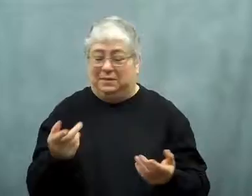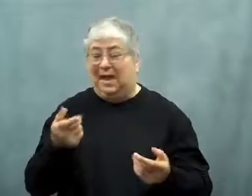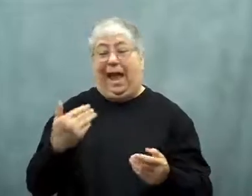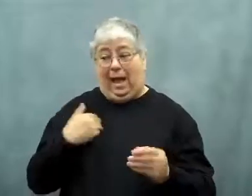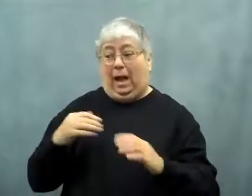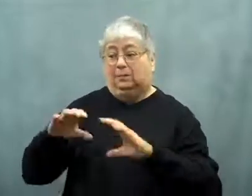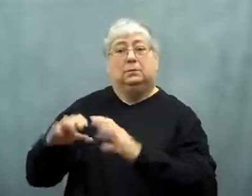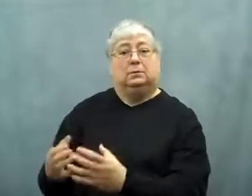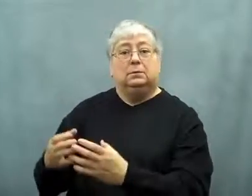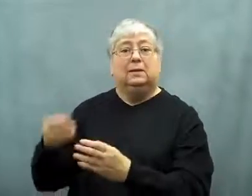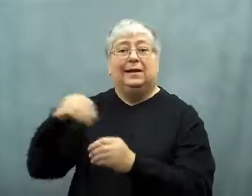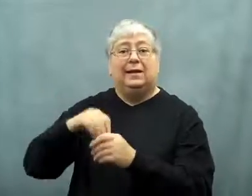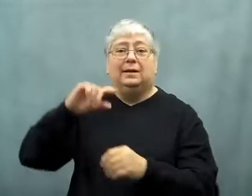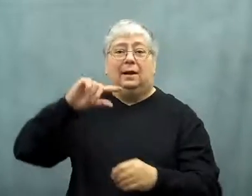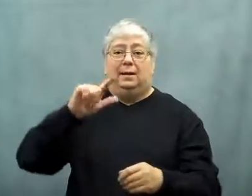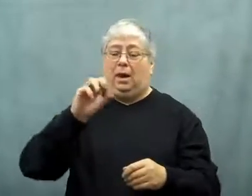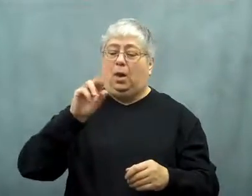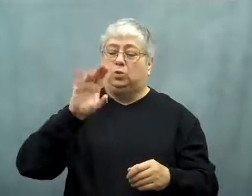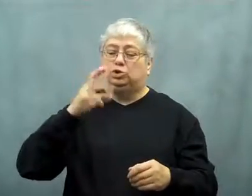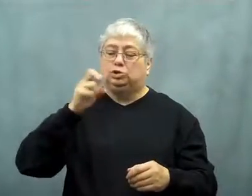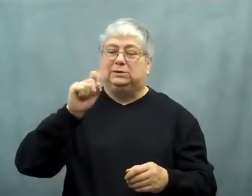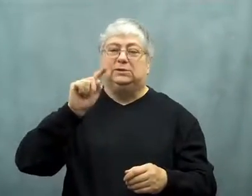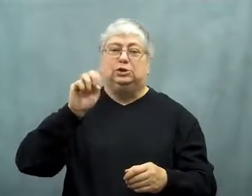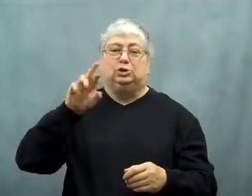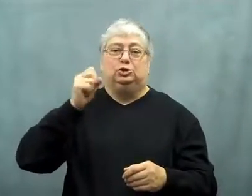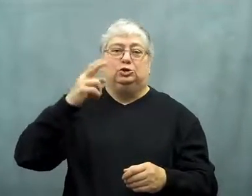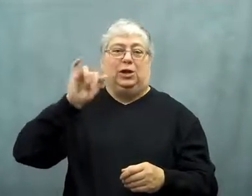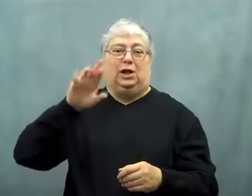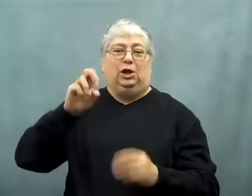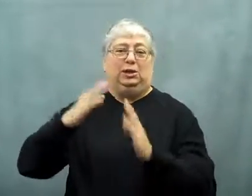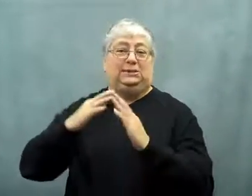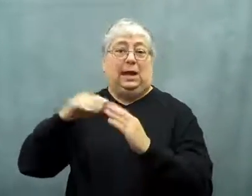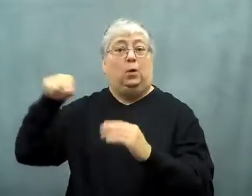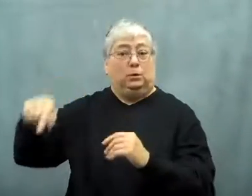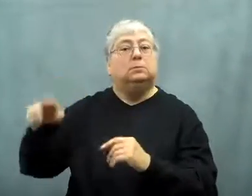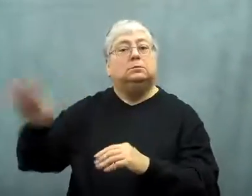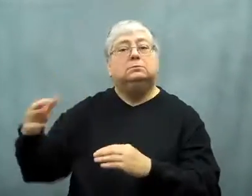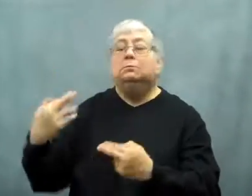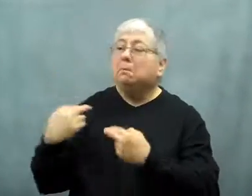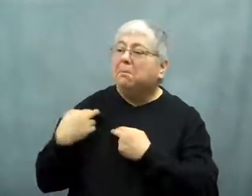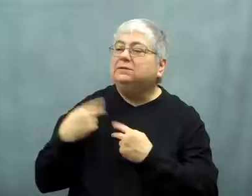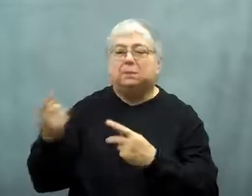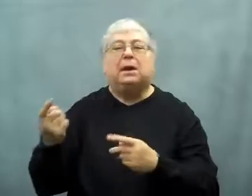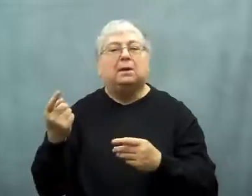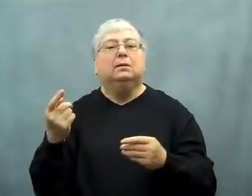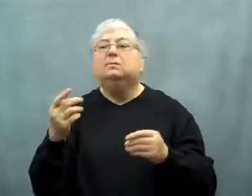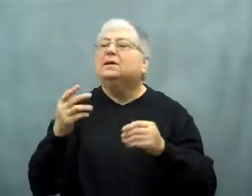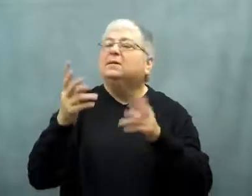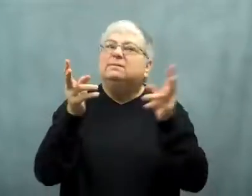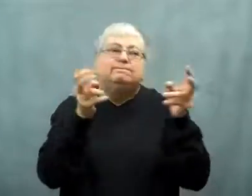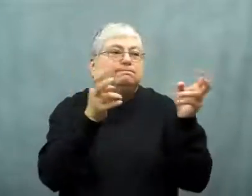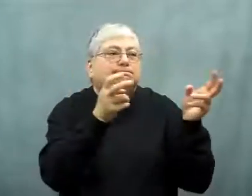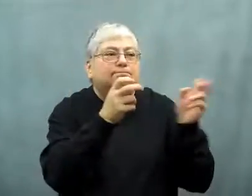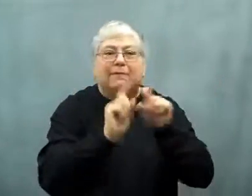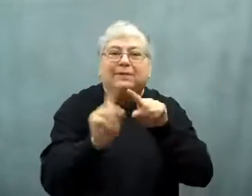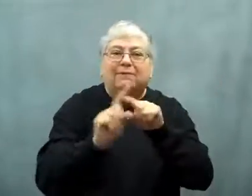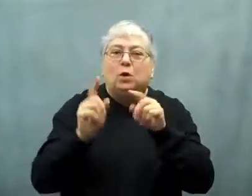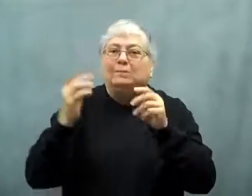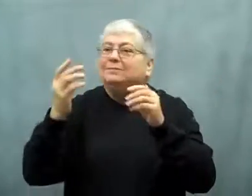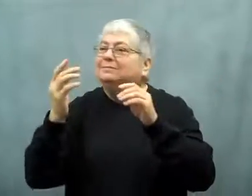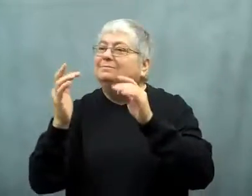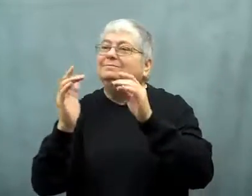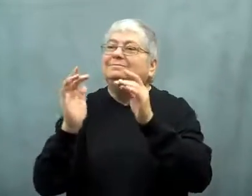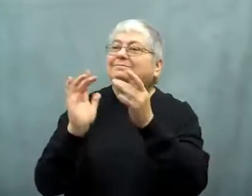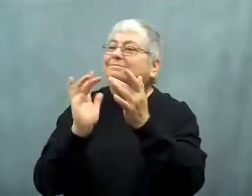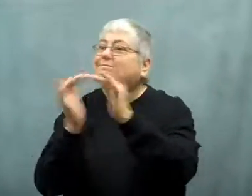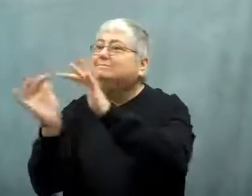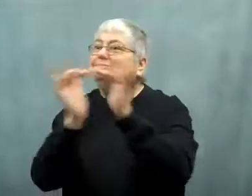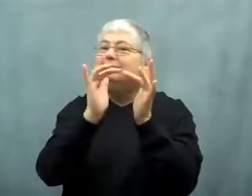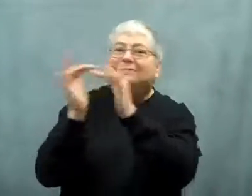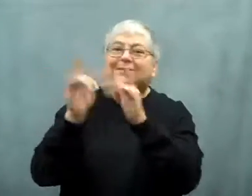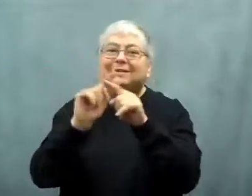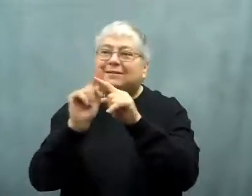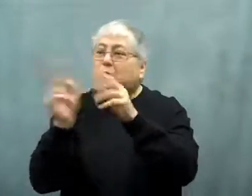There was a unit in Glouchestershire